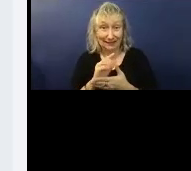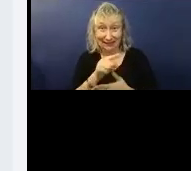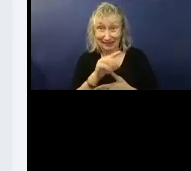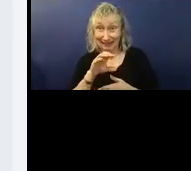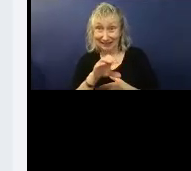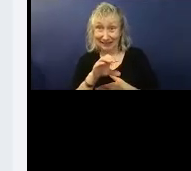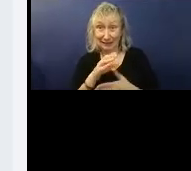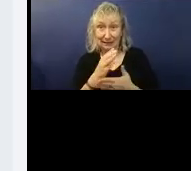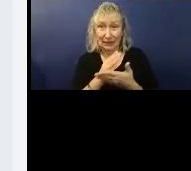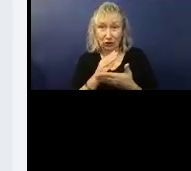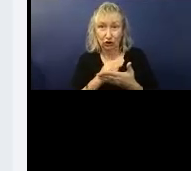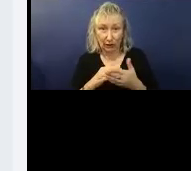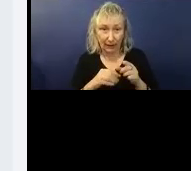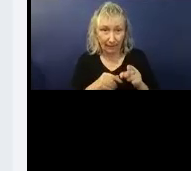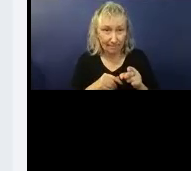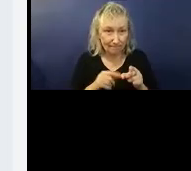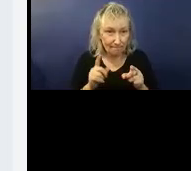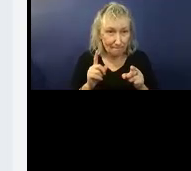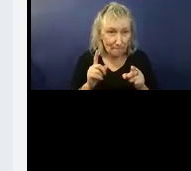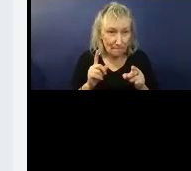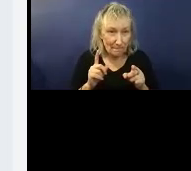It's what is it proposed subsection J Anyway,